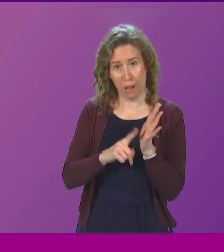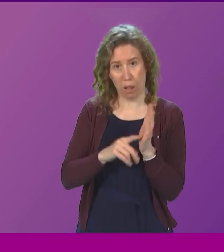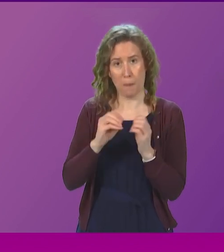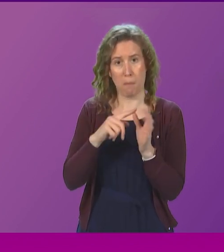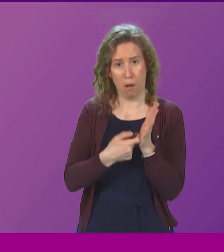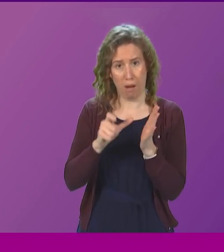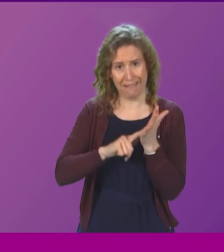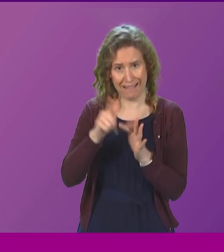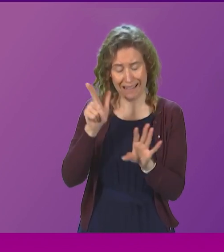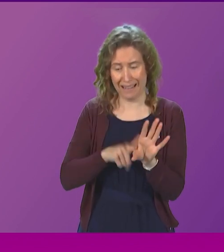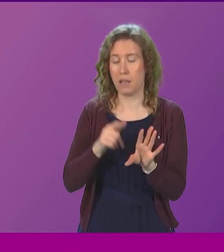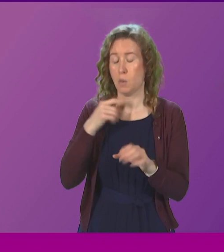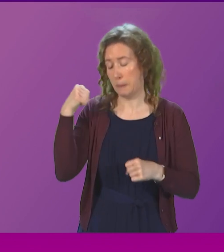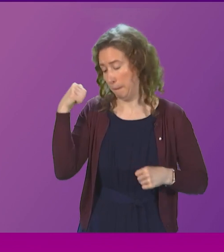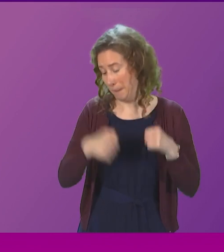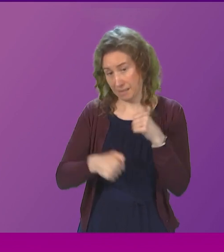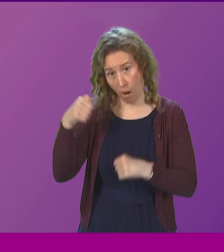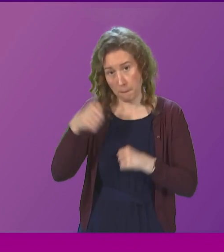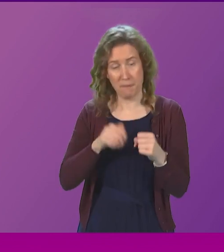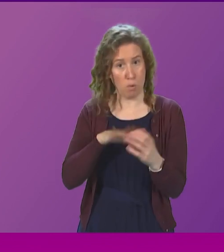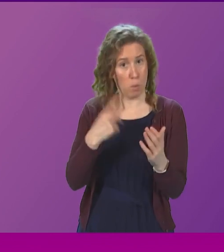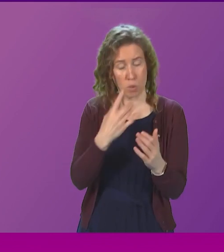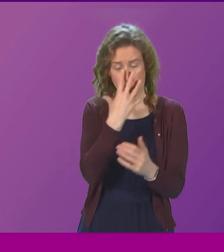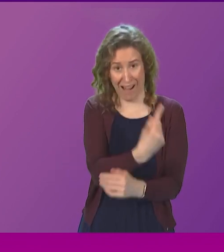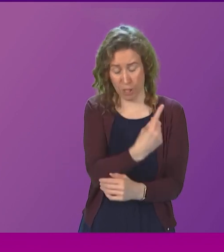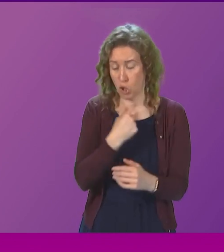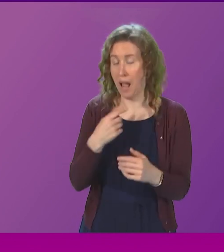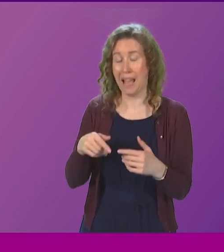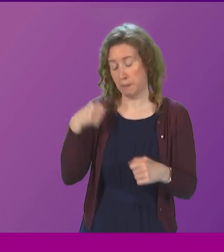Rhys Bennett then set her on fire while she was still alive.